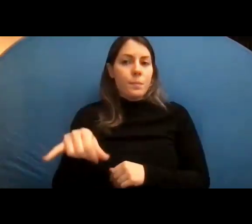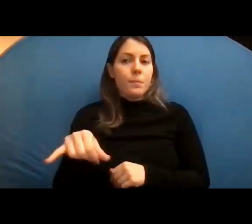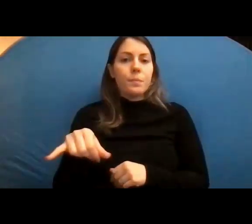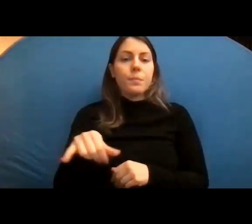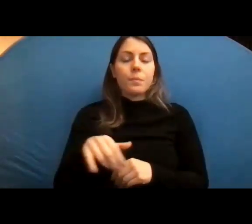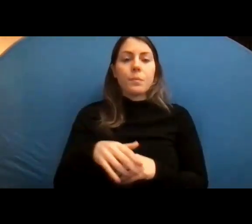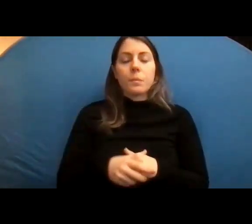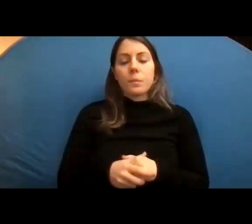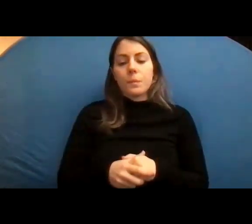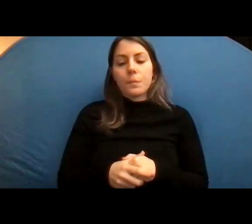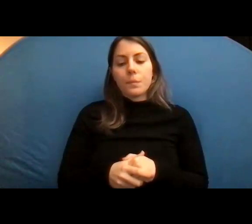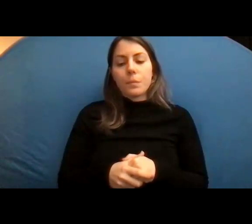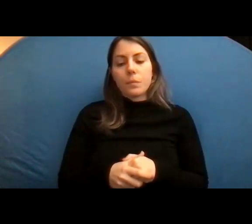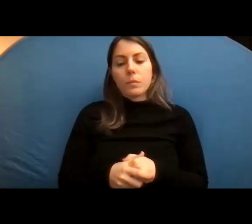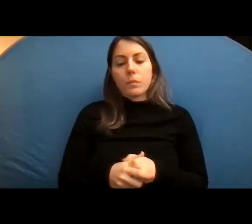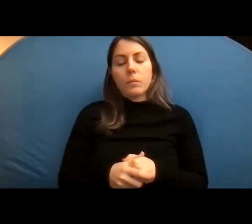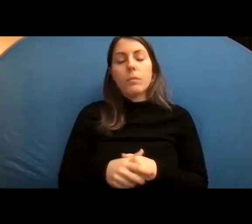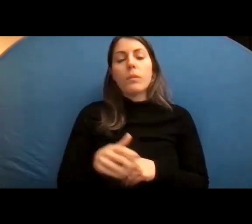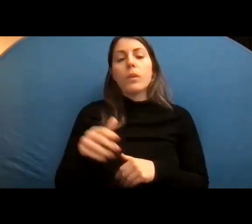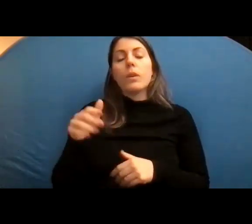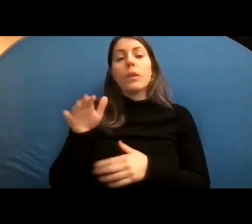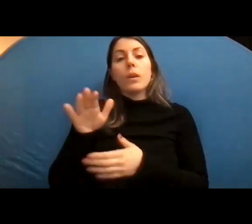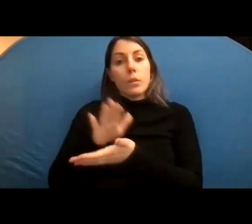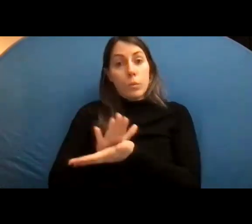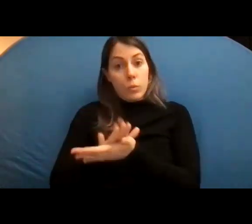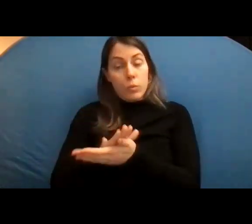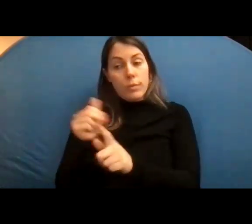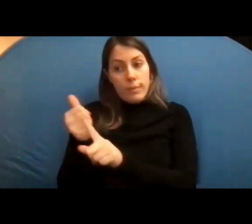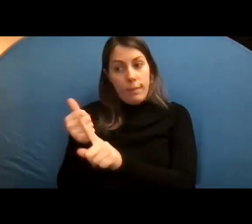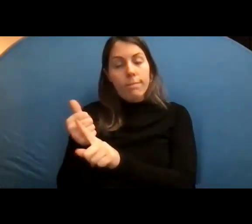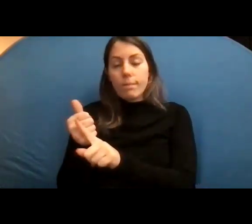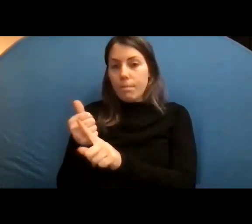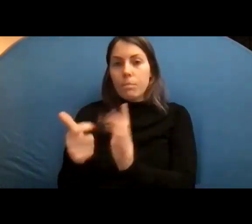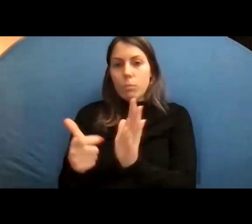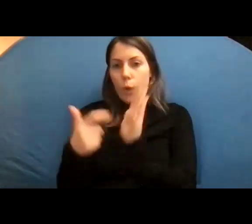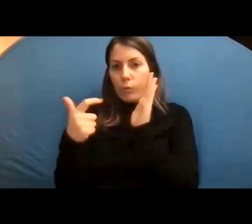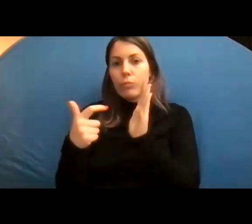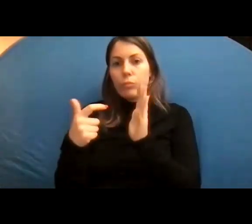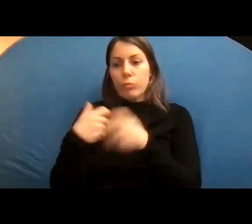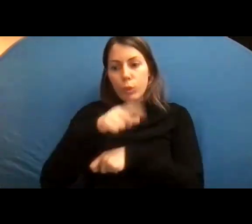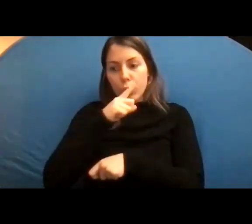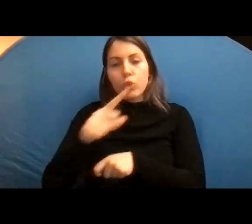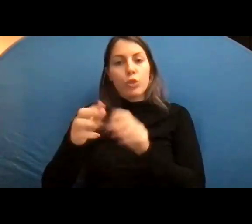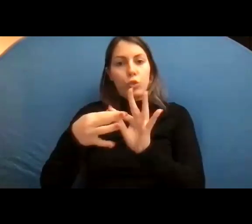best contact person would be for requesting interpreter services. But the school is